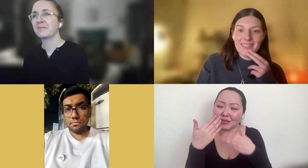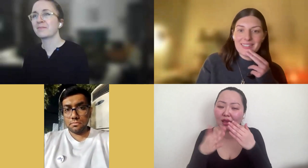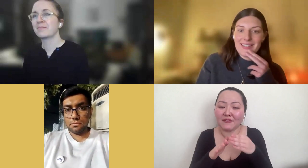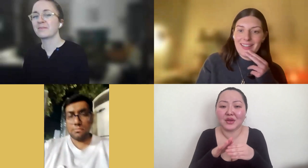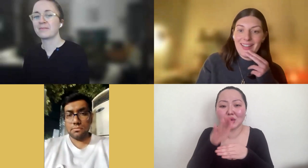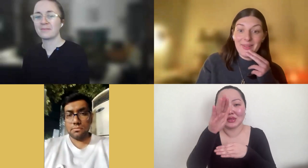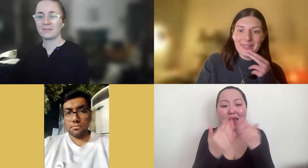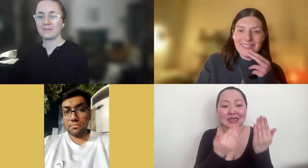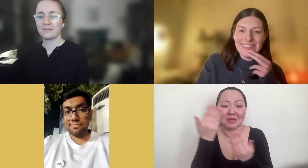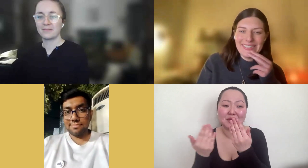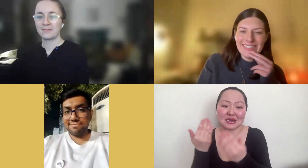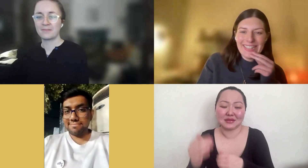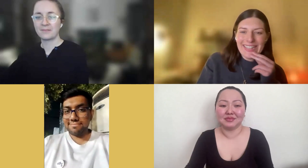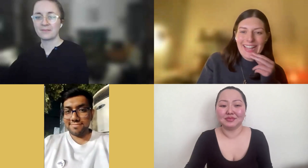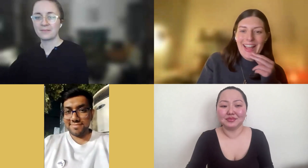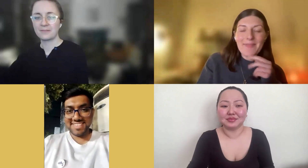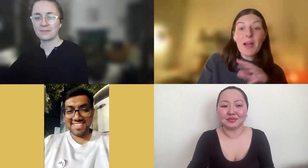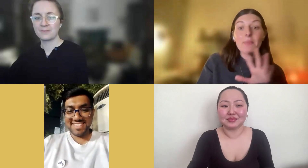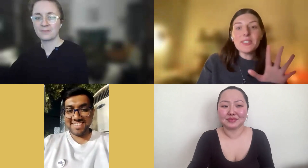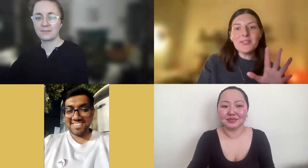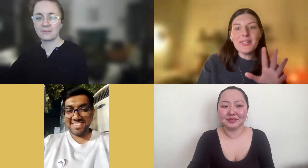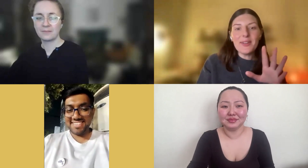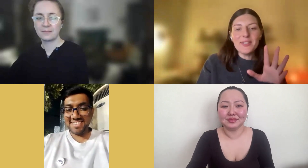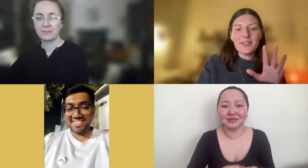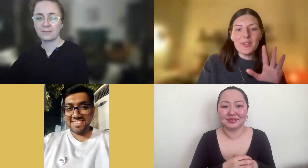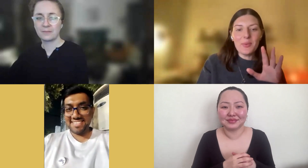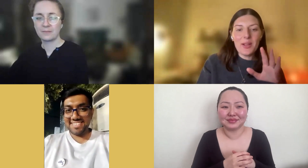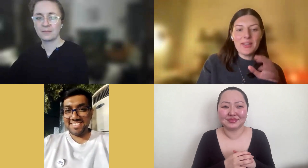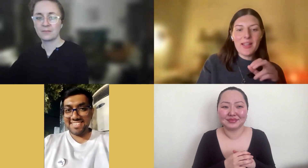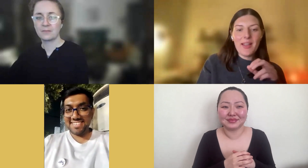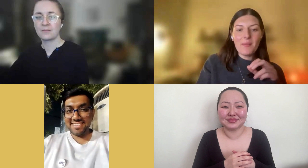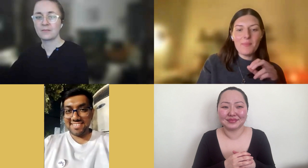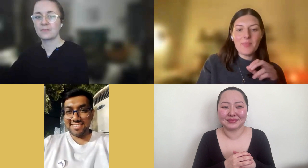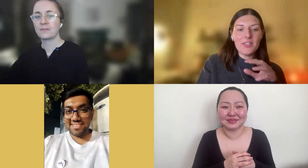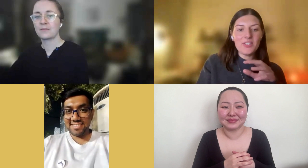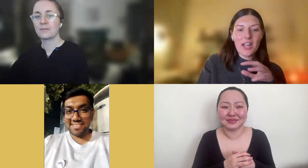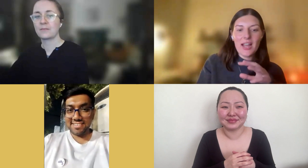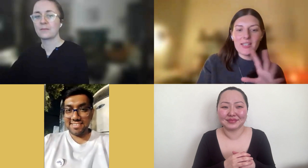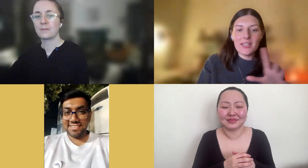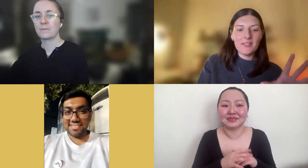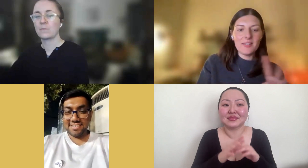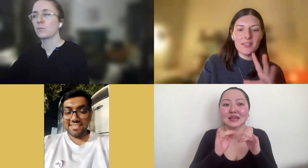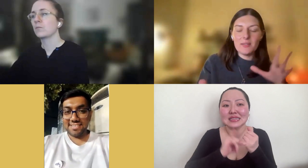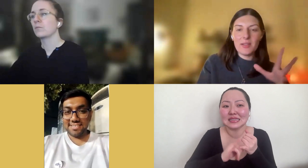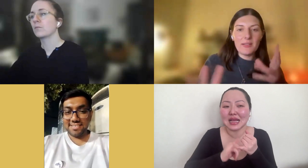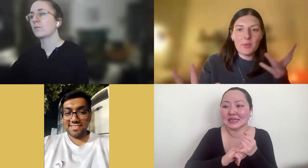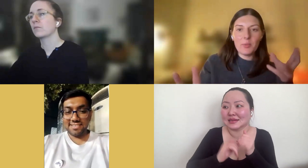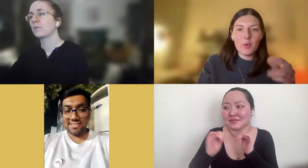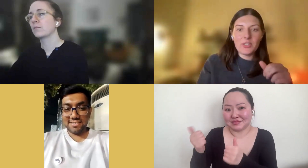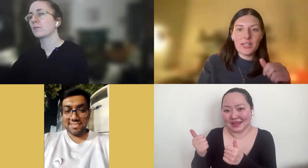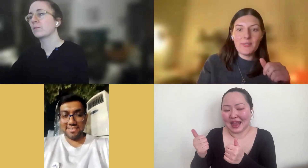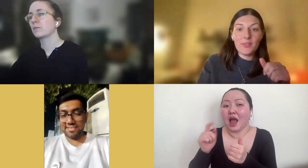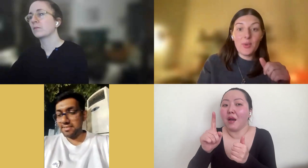Siddhant. Hello. I'm just going to encourage everyone in the chat and everyone watching,